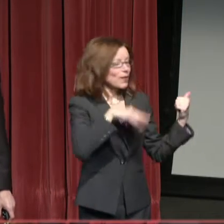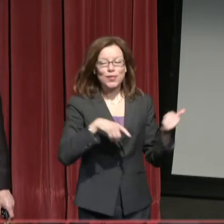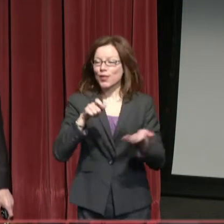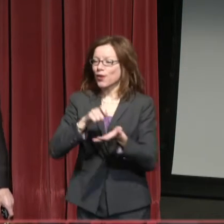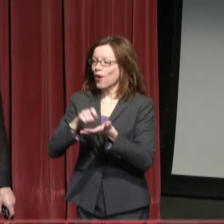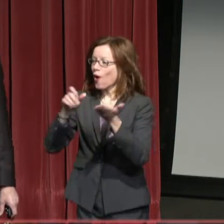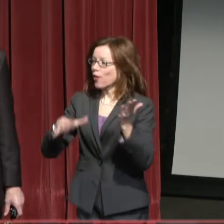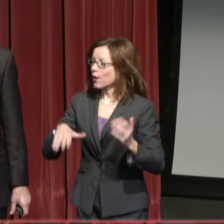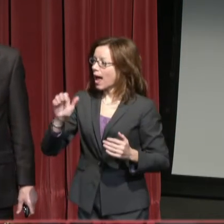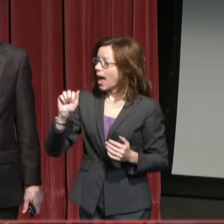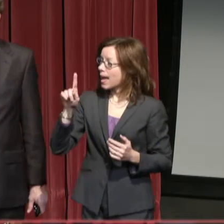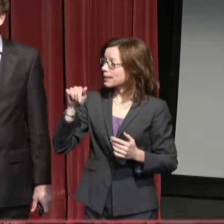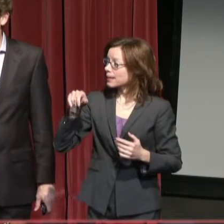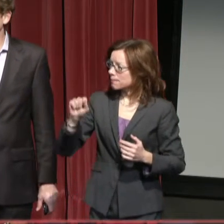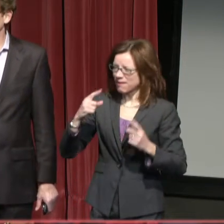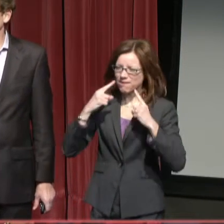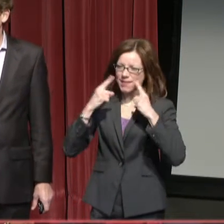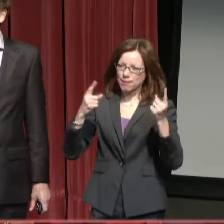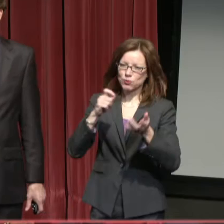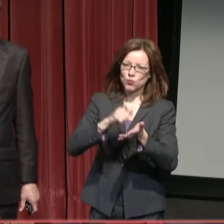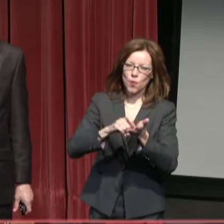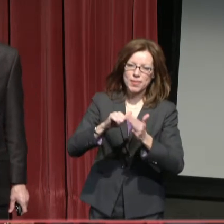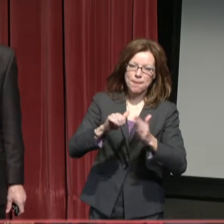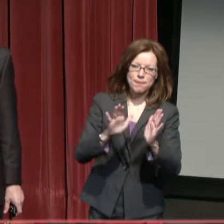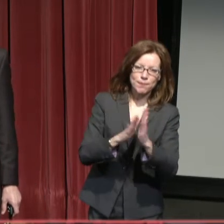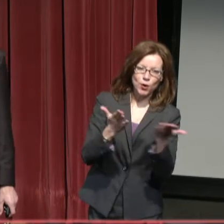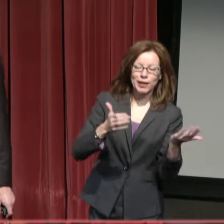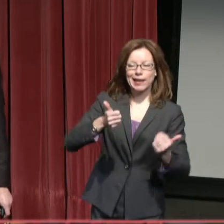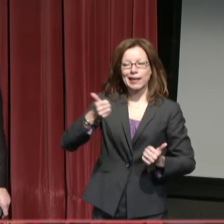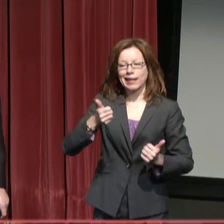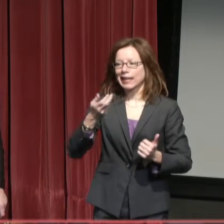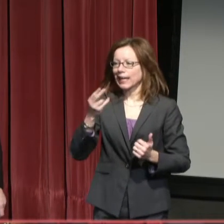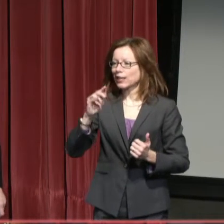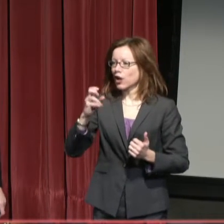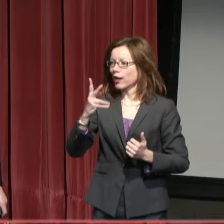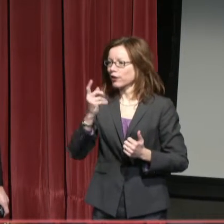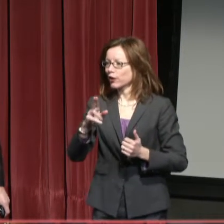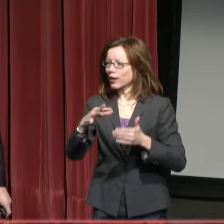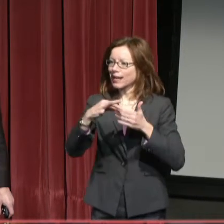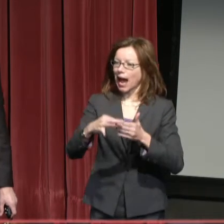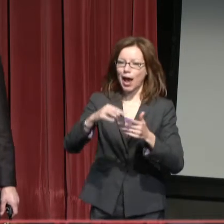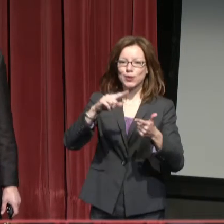to the Galaxy, also wrote a book where he talked about interconnectedness of all things.